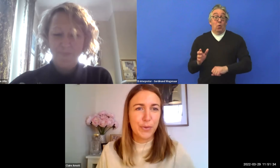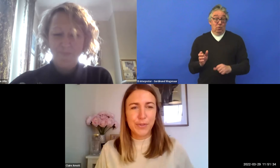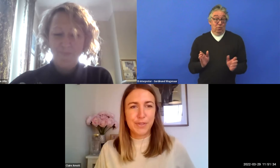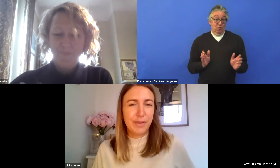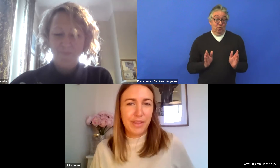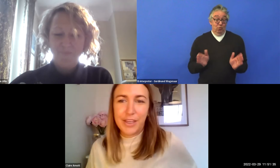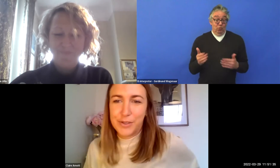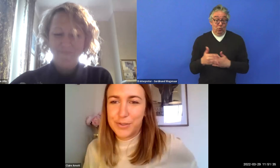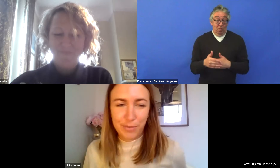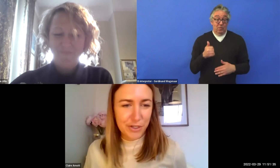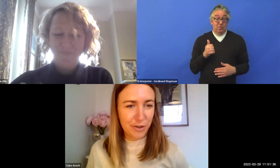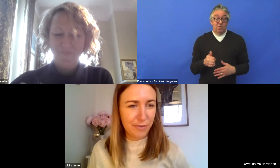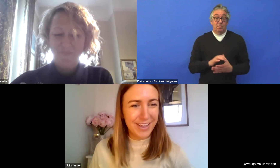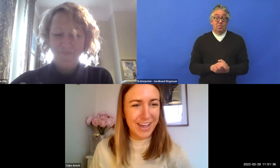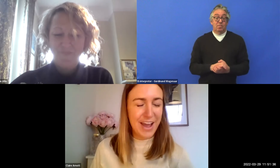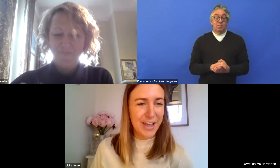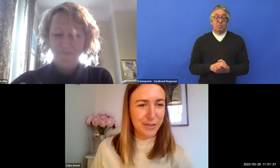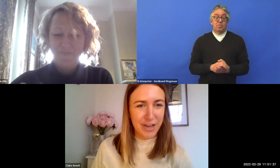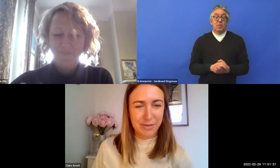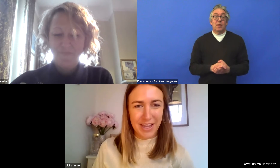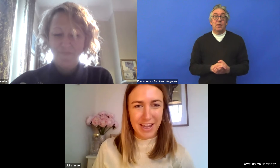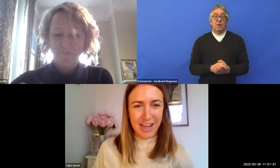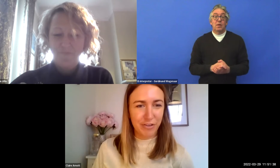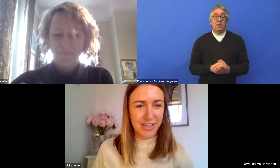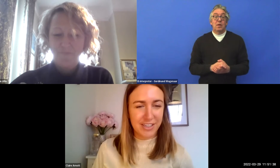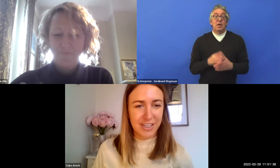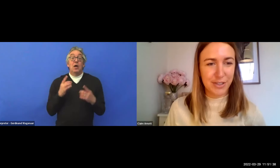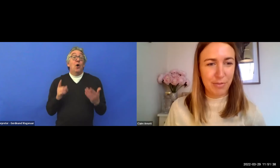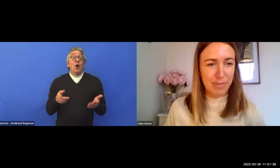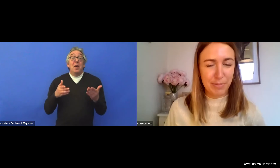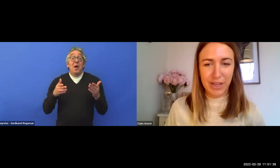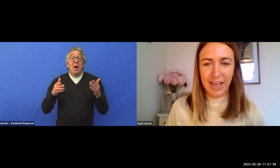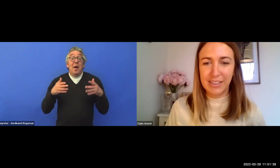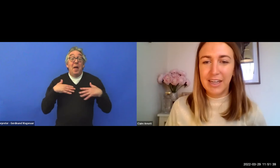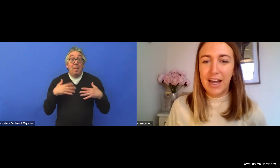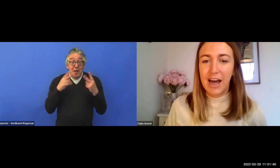Thank you, Sophie. Great to be here and to see so many people here.